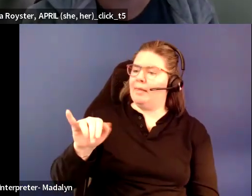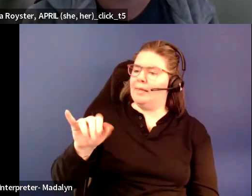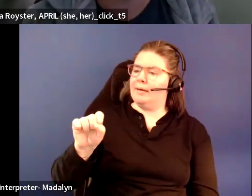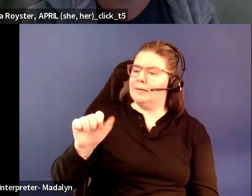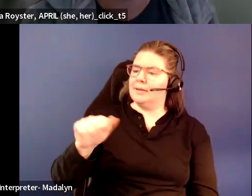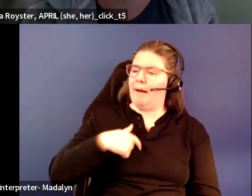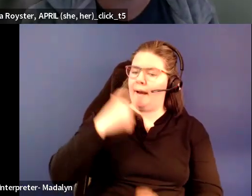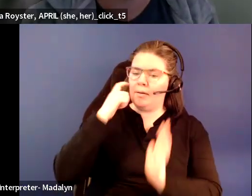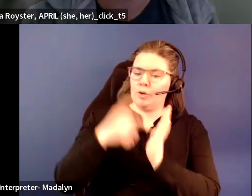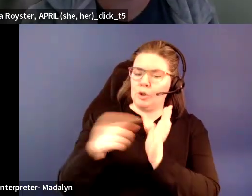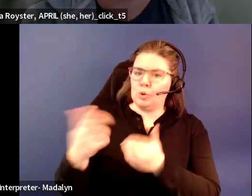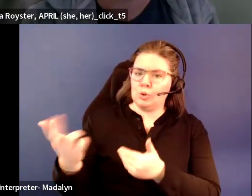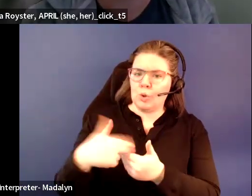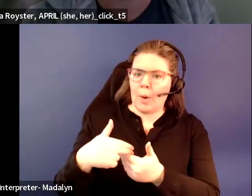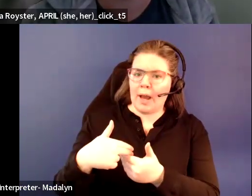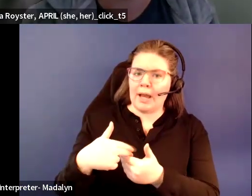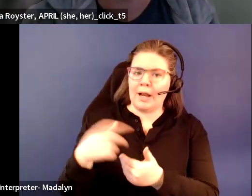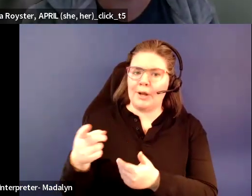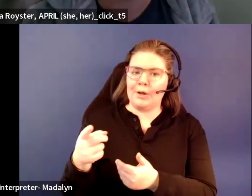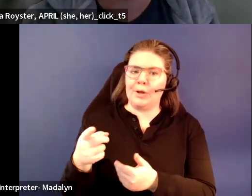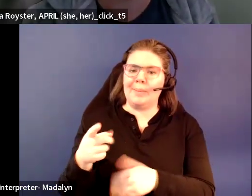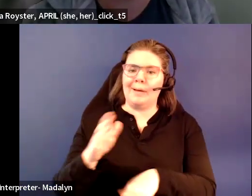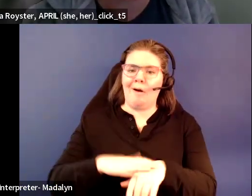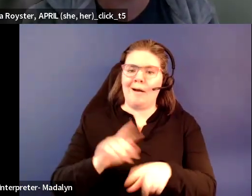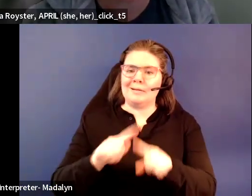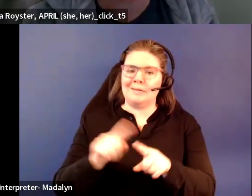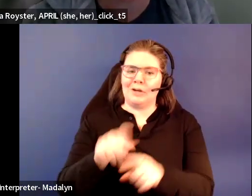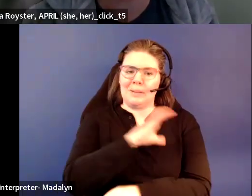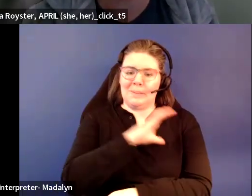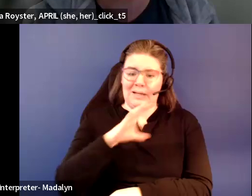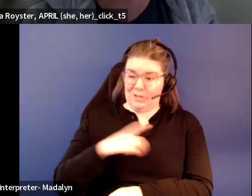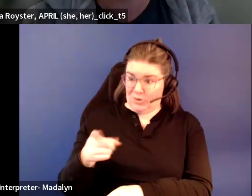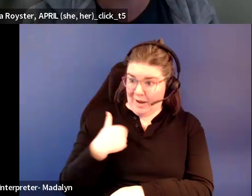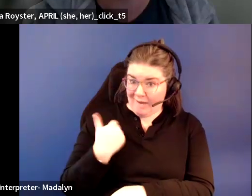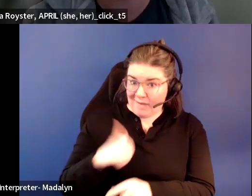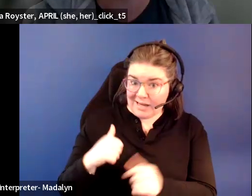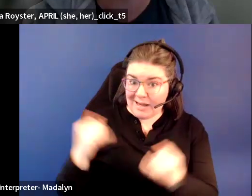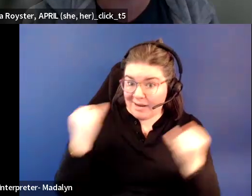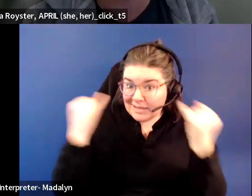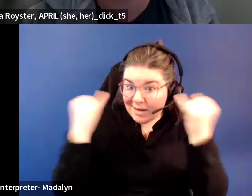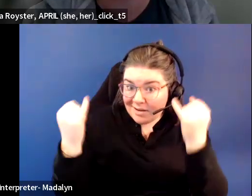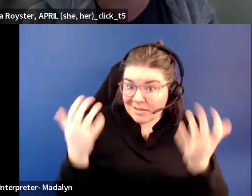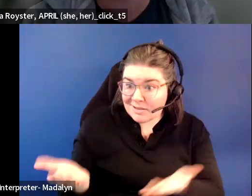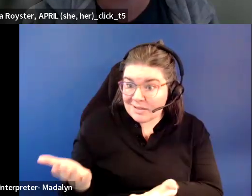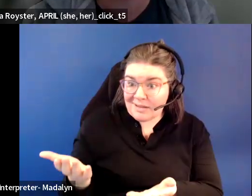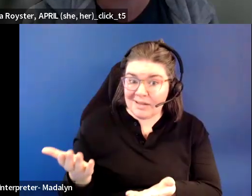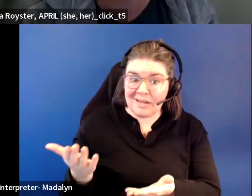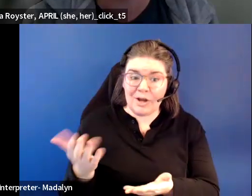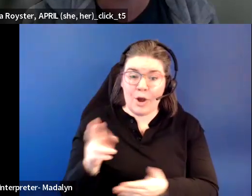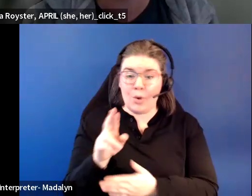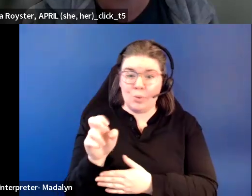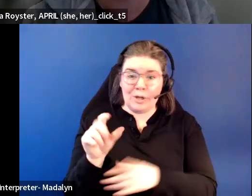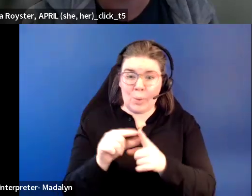Sierra Royster, APRIL (she, her): I know you've been kind of on some different committees and stuff. Do you have any ideas of rewarding some of that language?